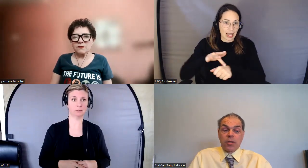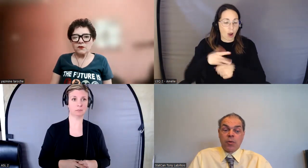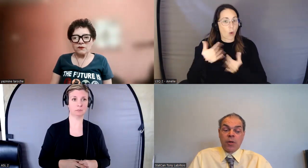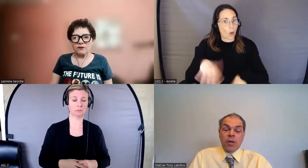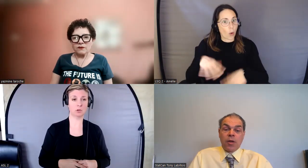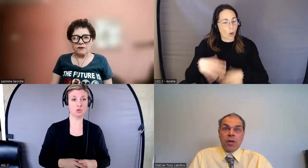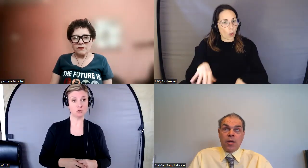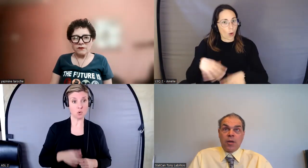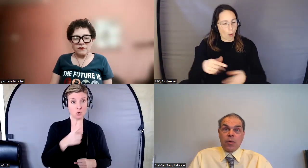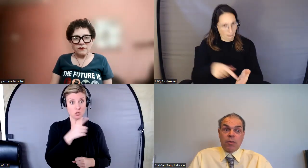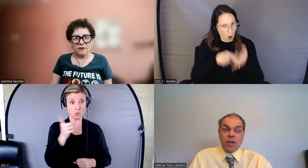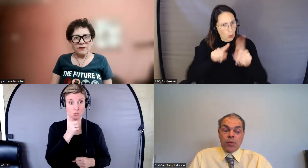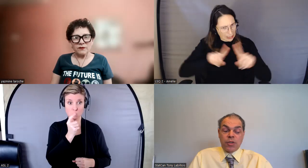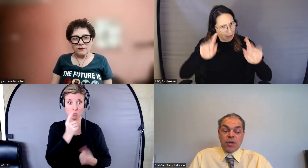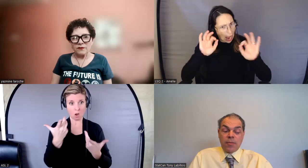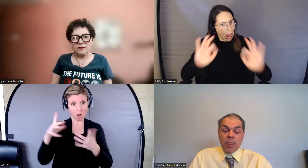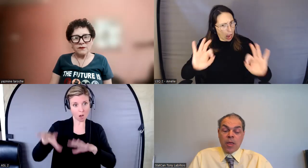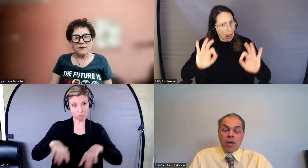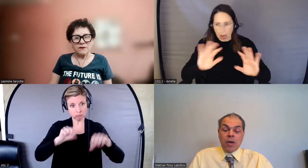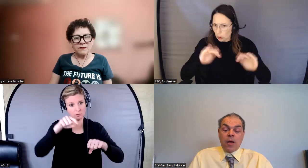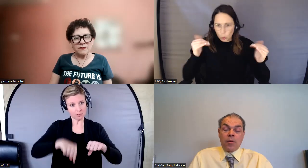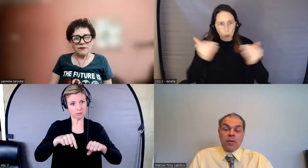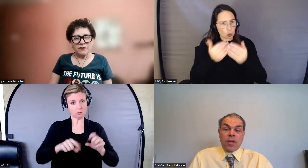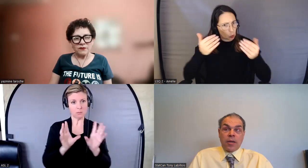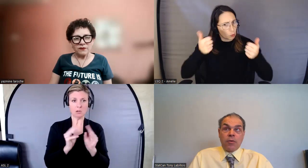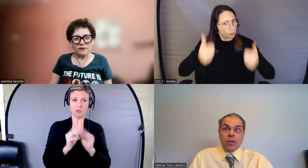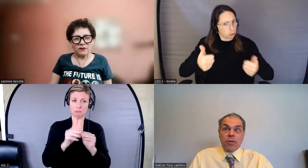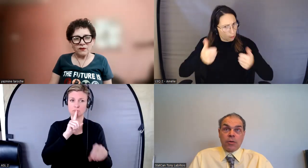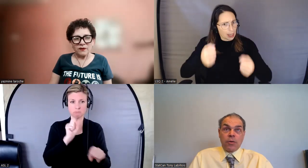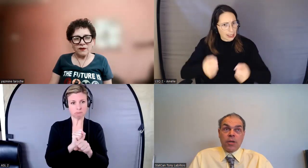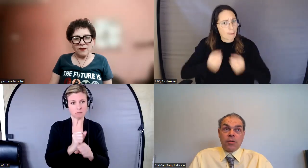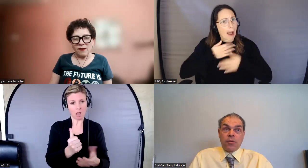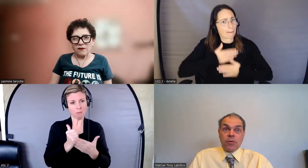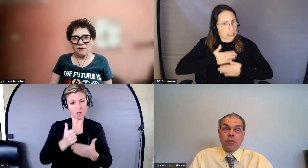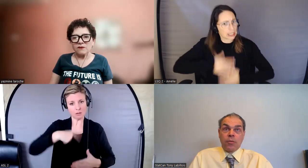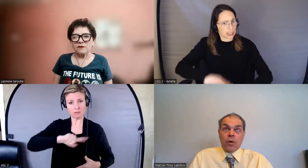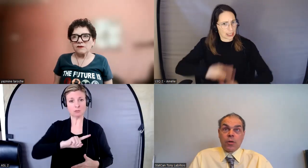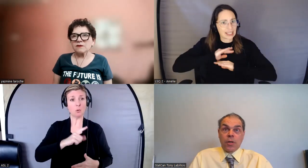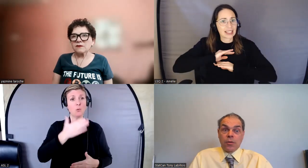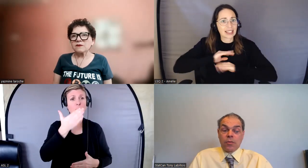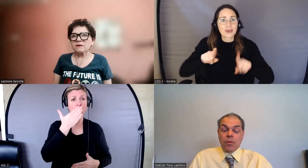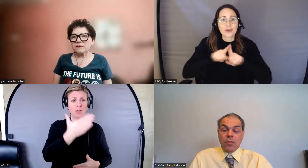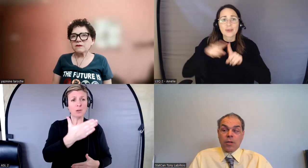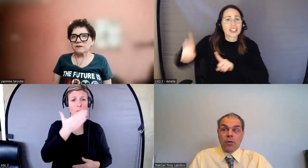possible and we really appreciate that thank you also to each of you more than well close